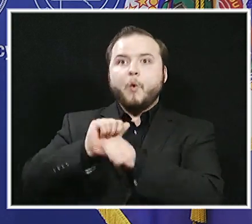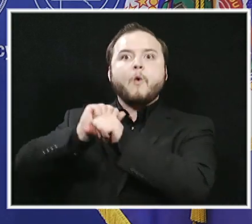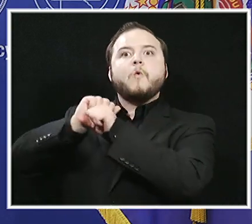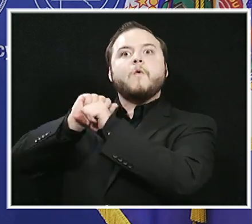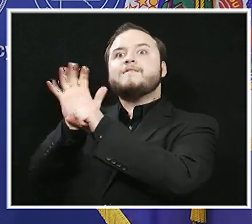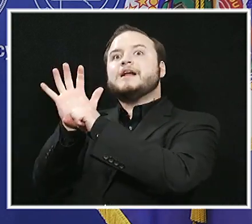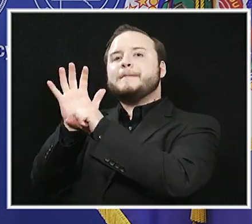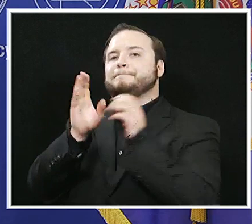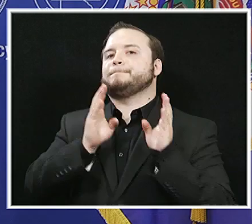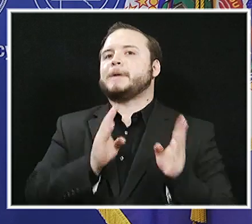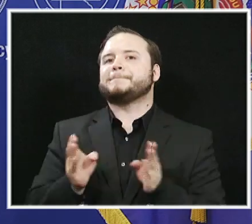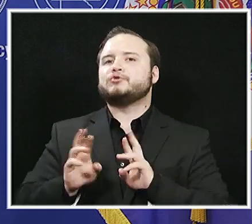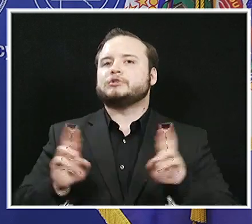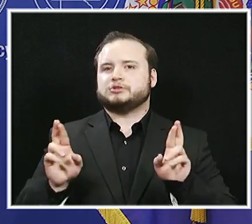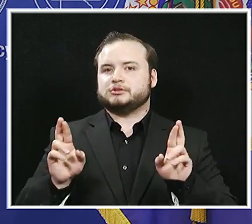have a